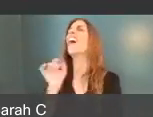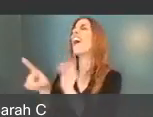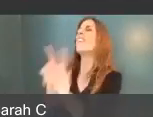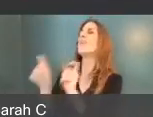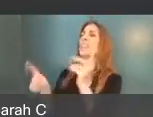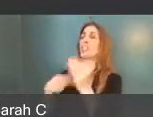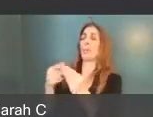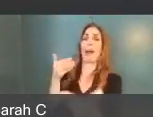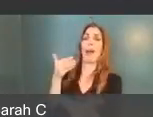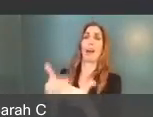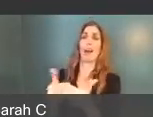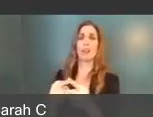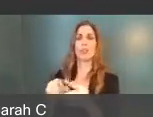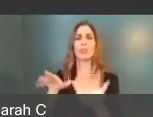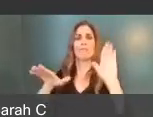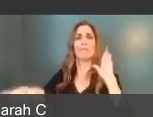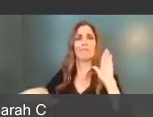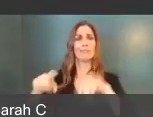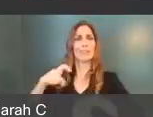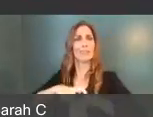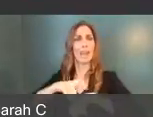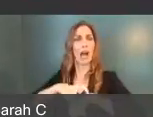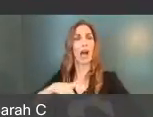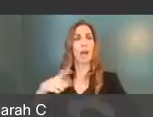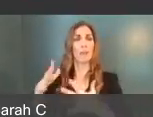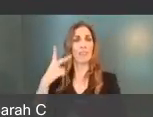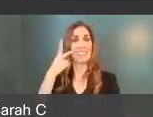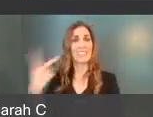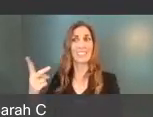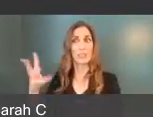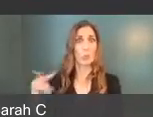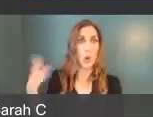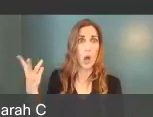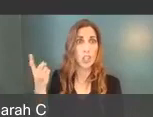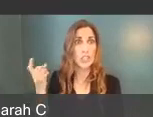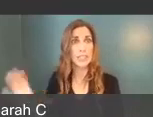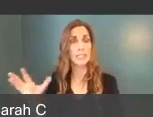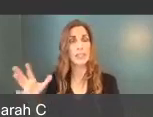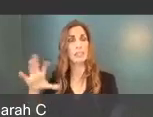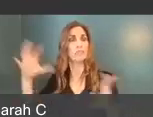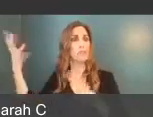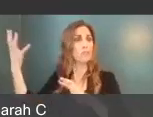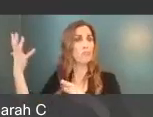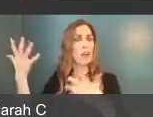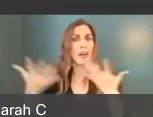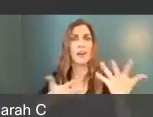to the inauguration after what we've seen at the Capitol and what your words of caution are